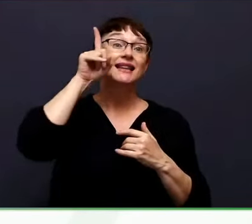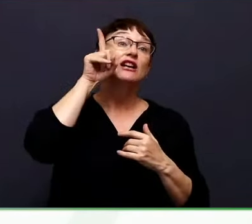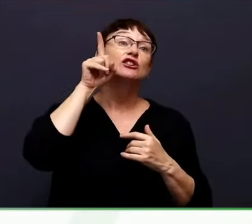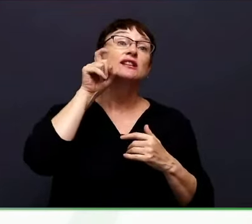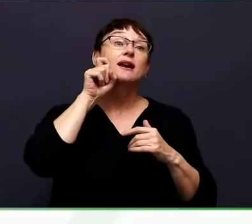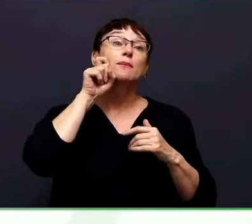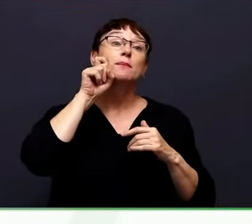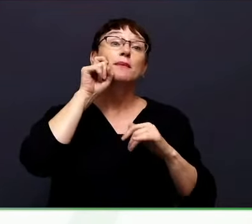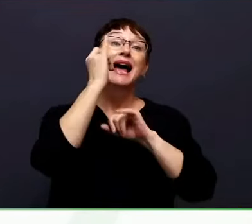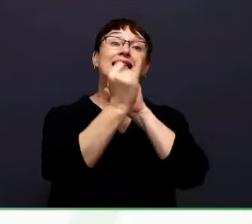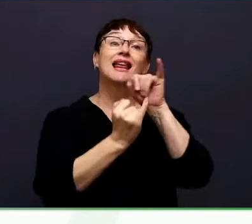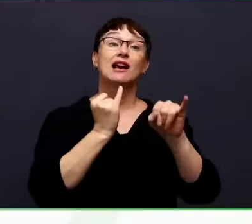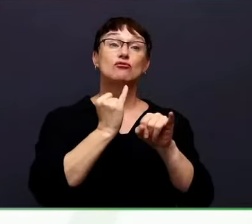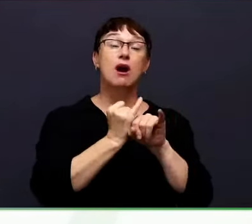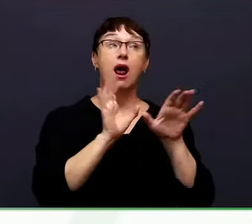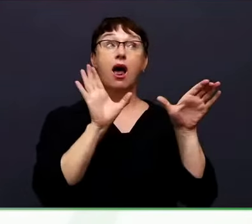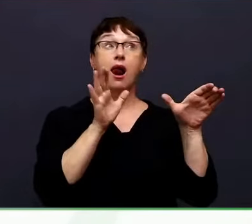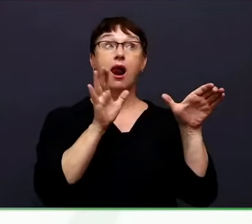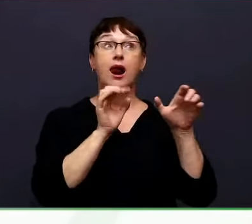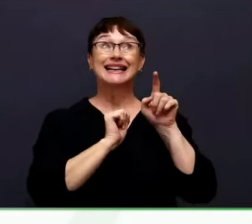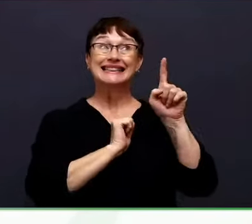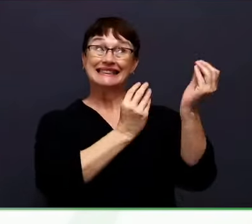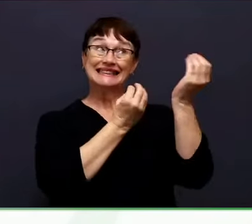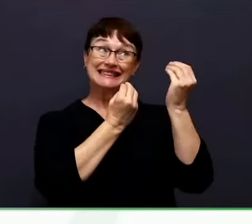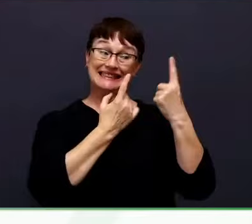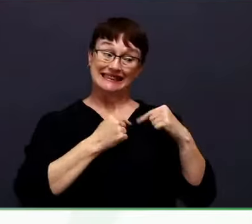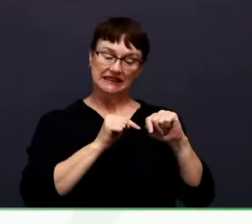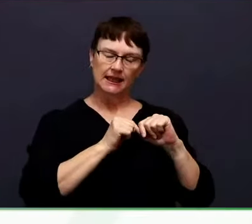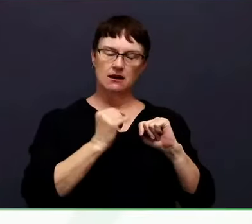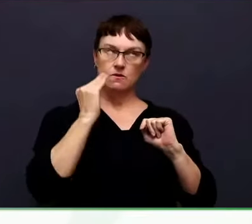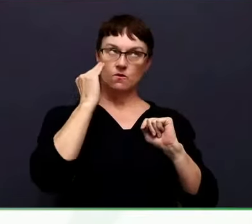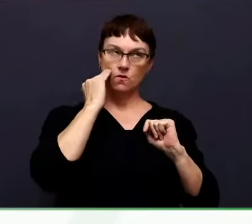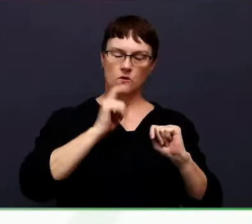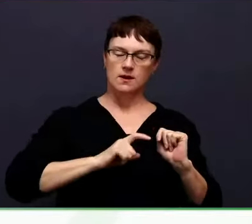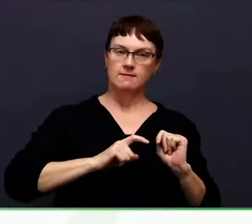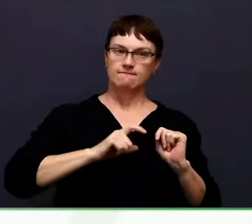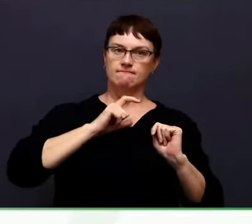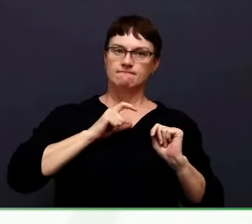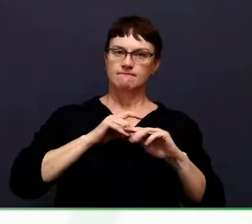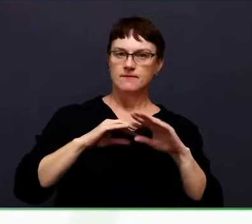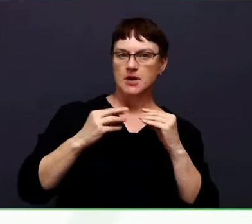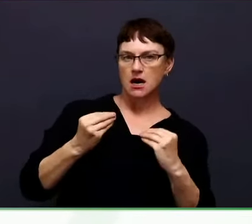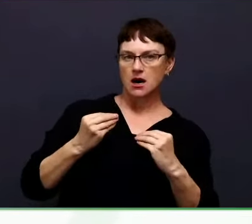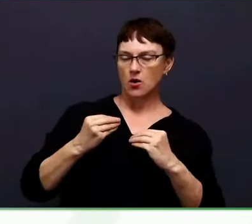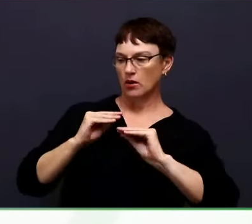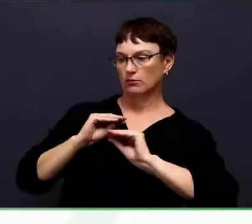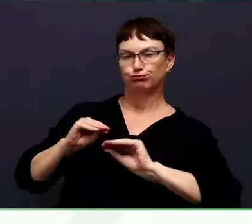advocacy group in our Association and the first was participants with